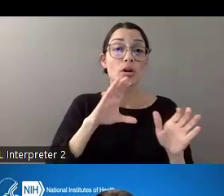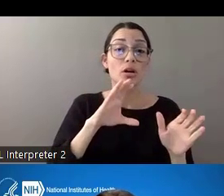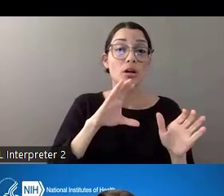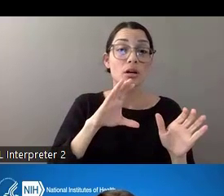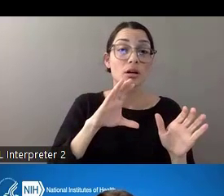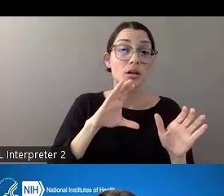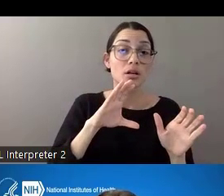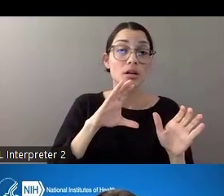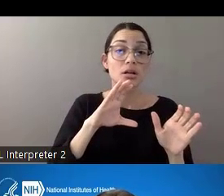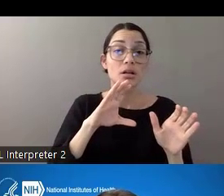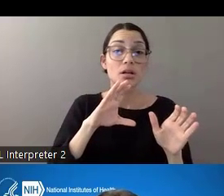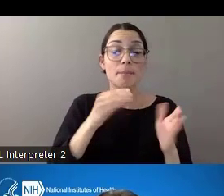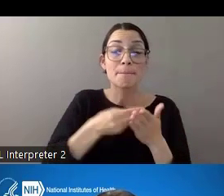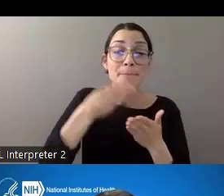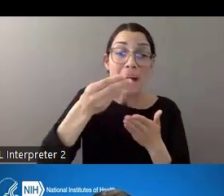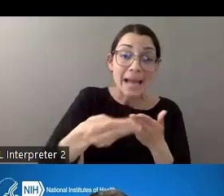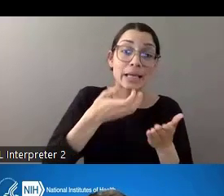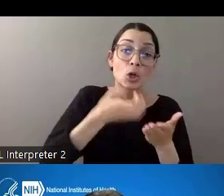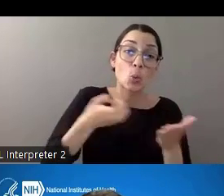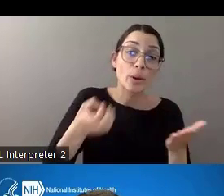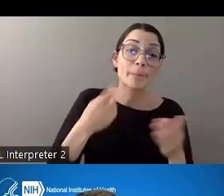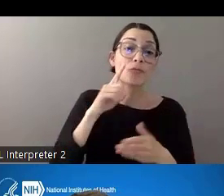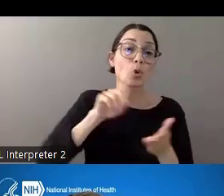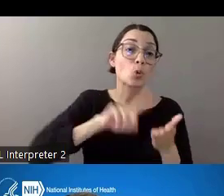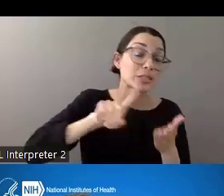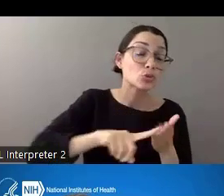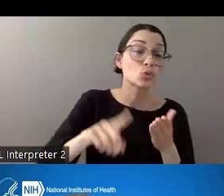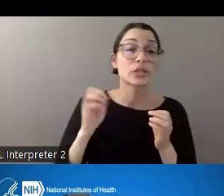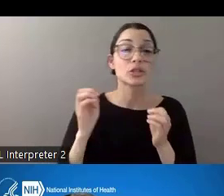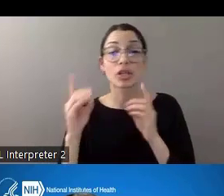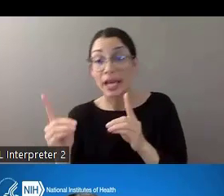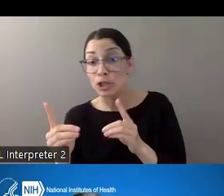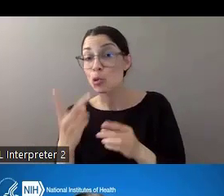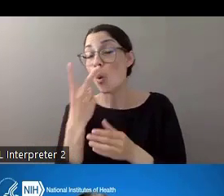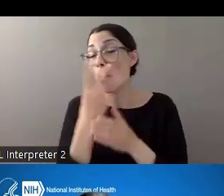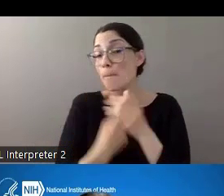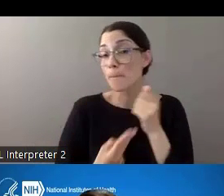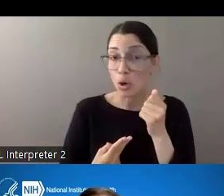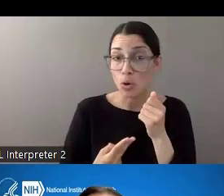Please contact Dr. Dorothy Beckett if you're interested in that opportunity.